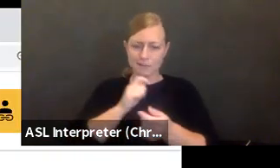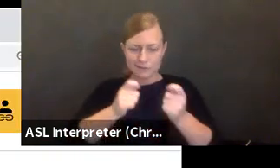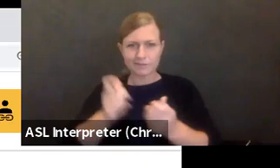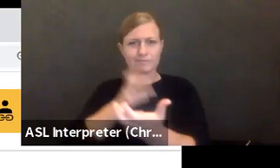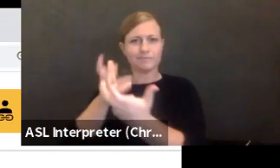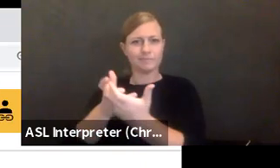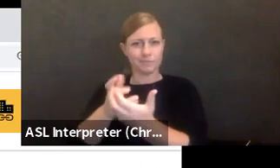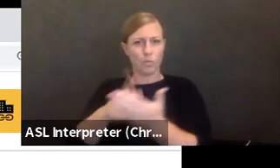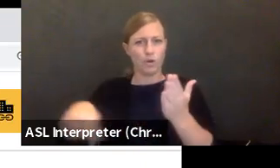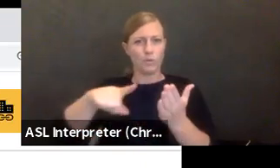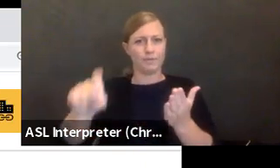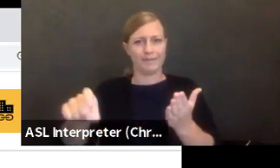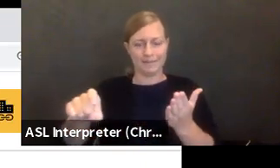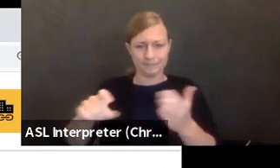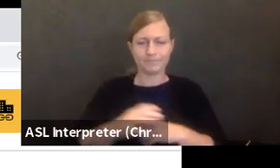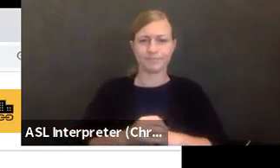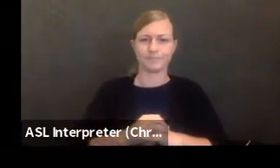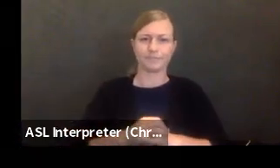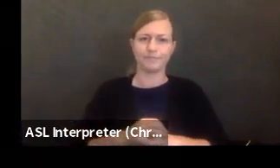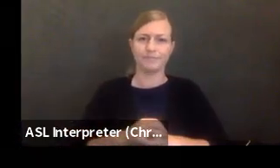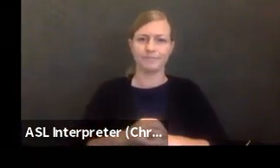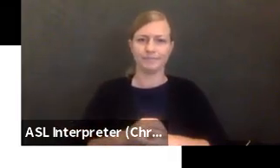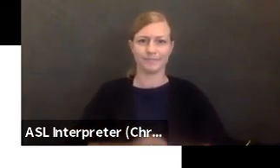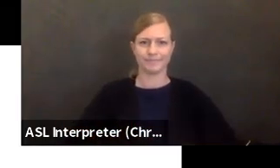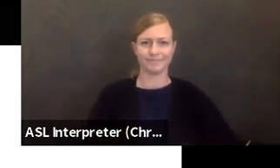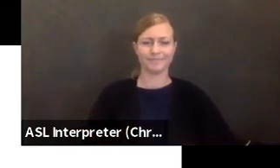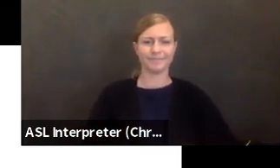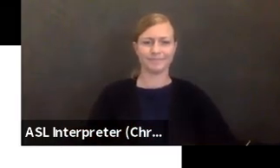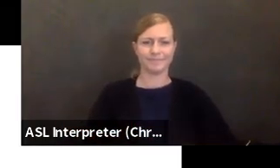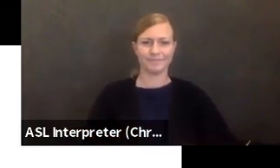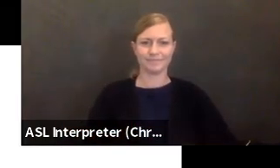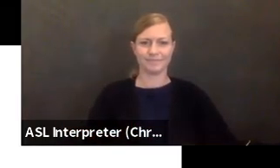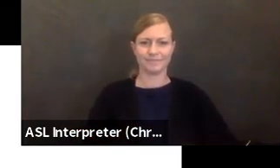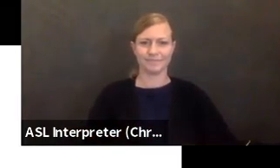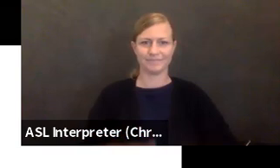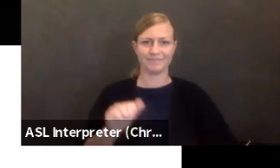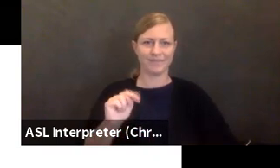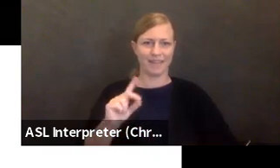you have it will cover, remember that we will listen to you as best as we can, please put the questions about teams today -- we are focusing about Microsoft teams -- and if you have questions it would help us craft our time together to best suit your needs.